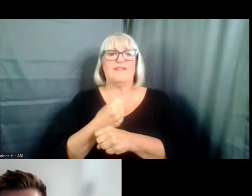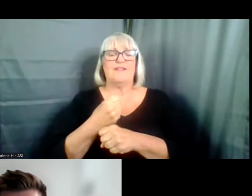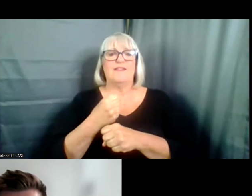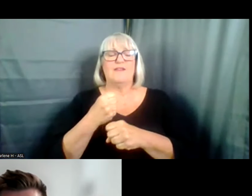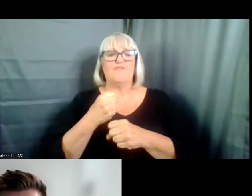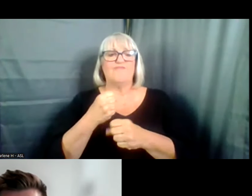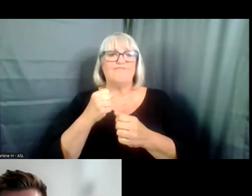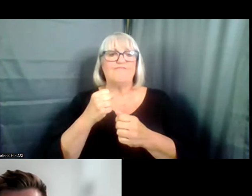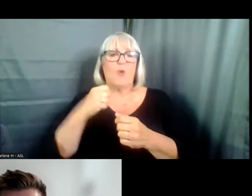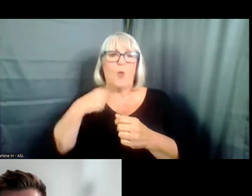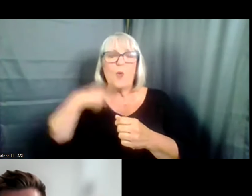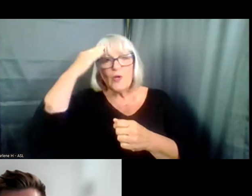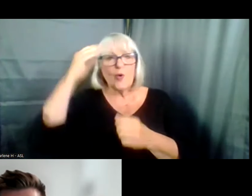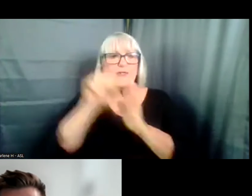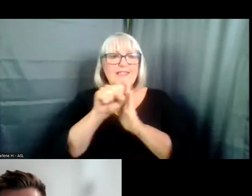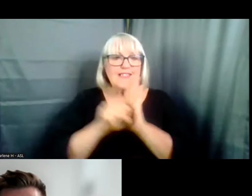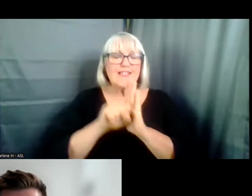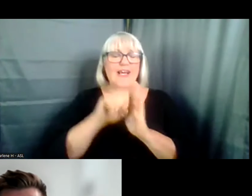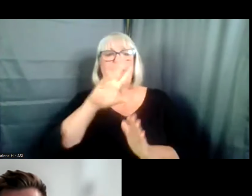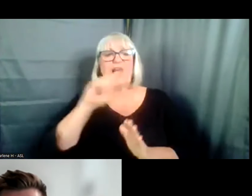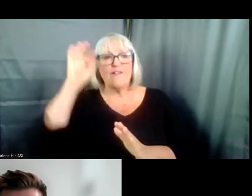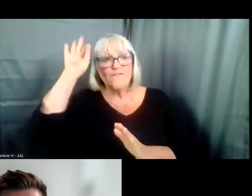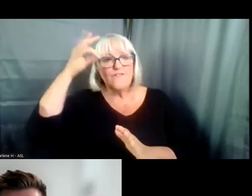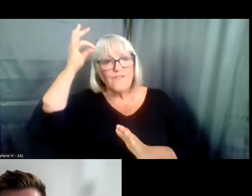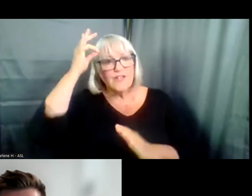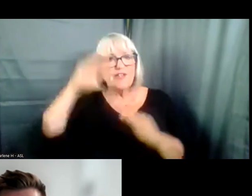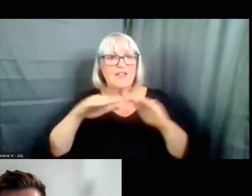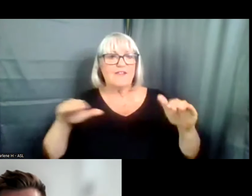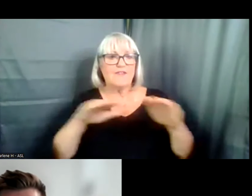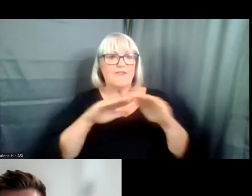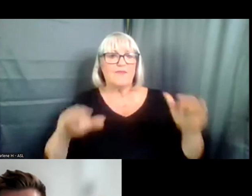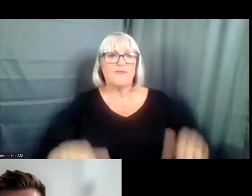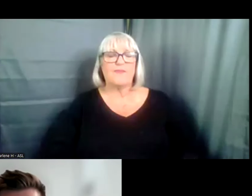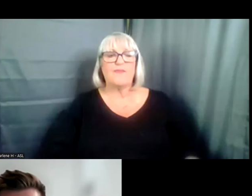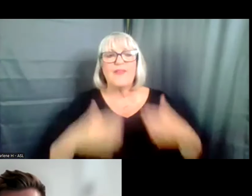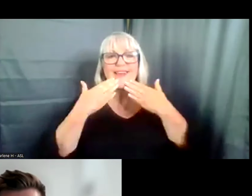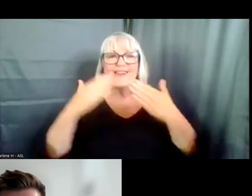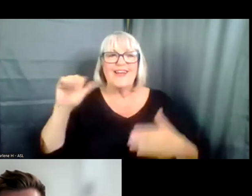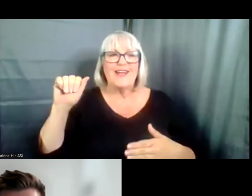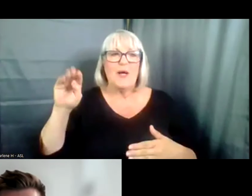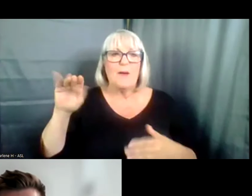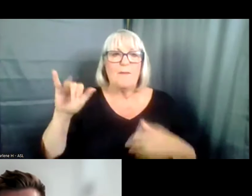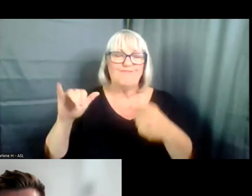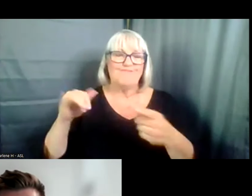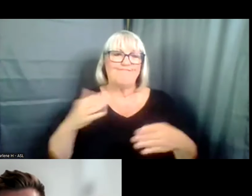that we all know needs to pass. Thank you so much for that, Amy. So we've come to the end of our webinar and